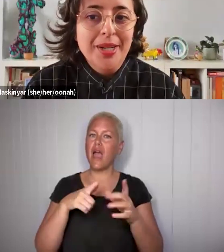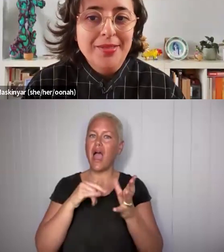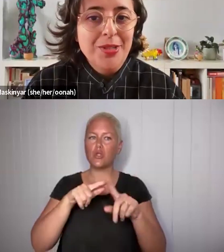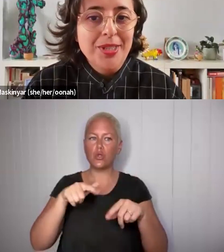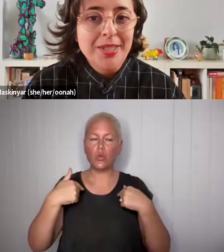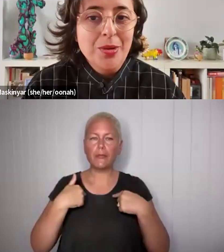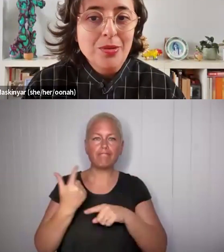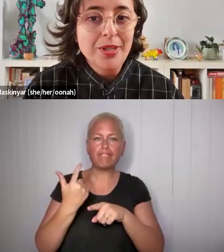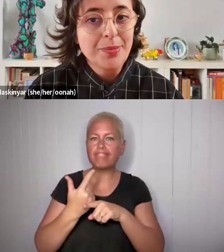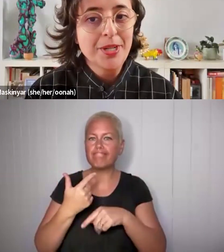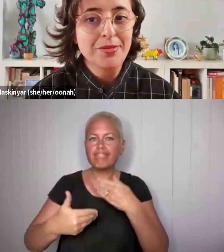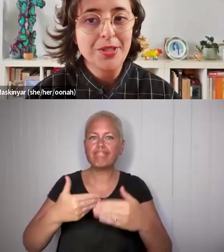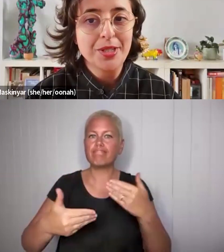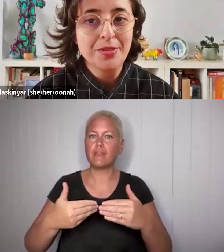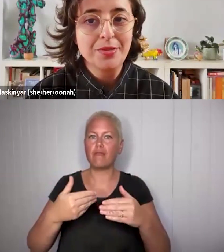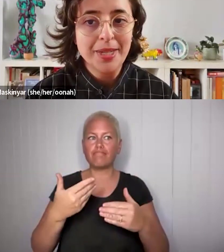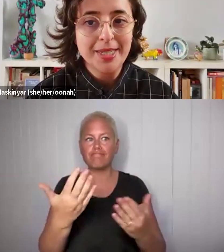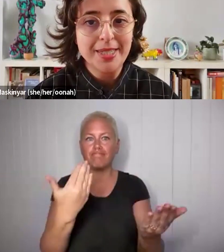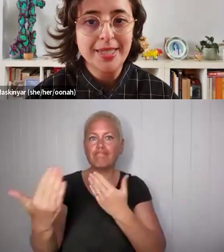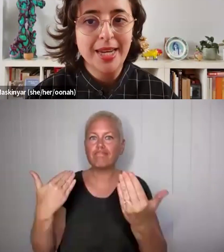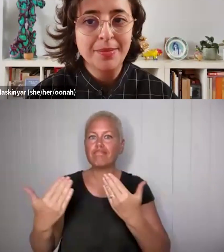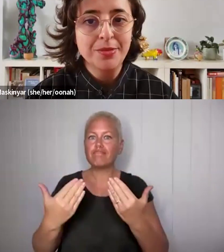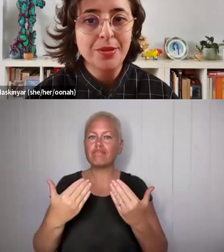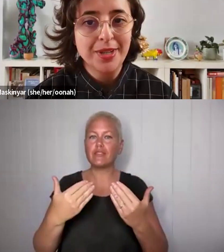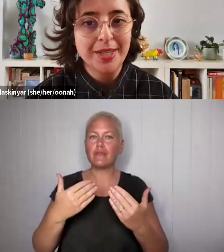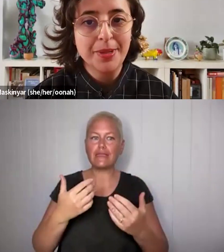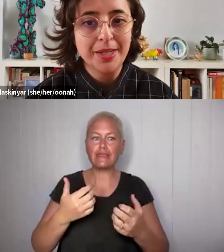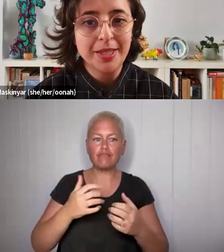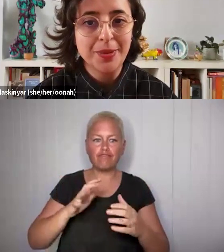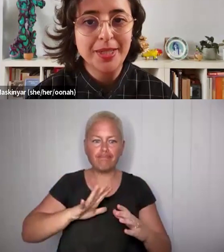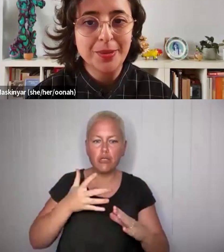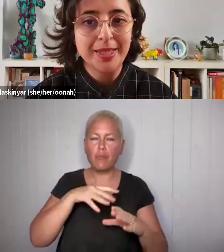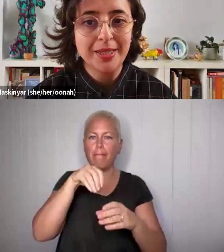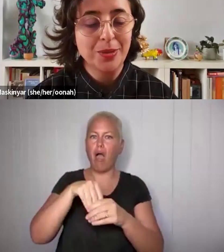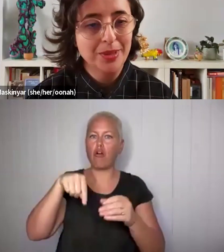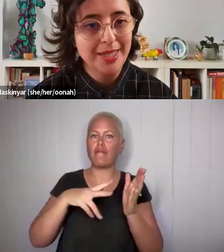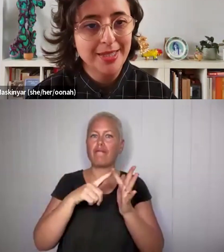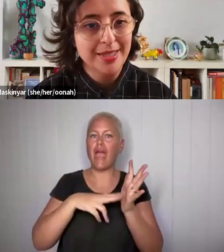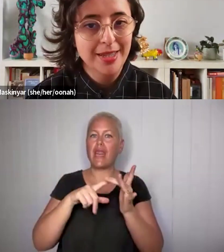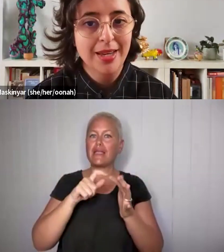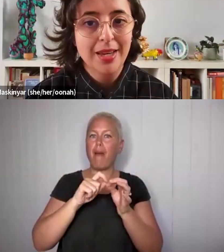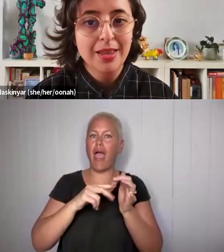Creative Australia's call for expressions of interest for creative teams for the Venice Biennale 2026,